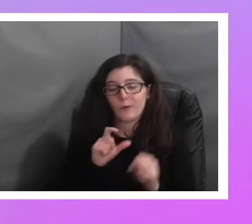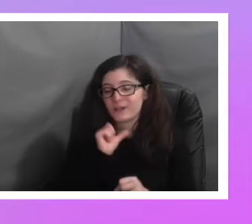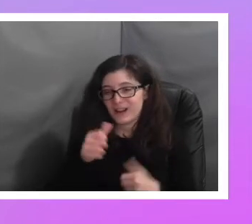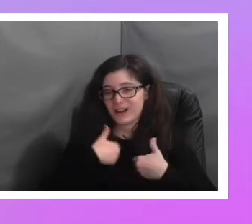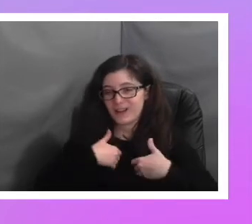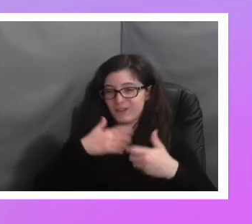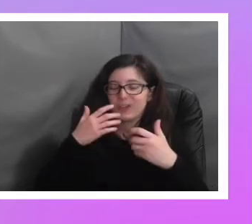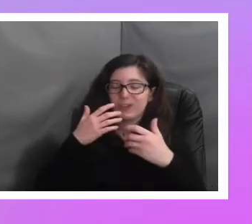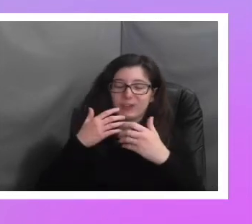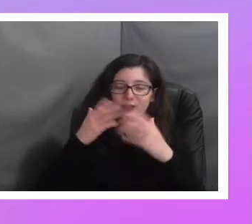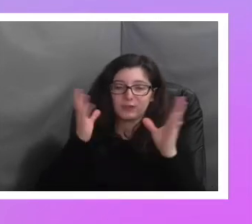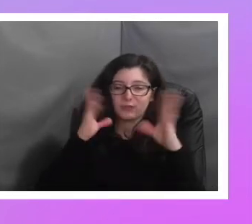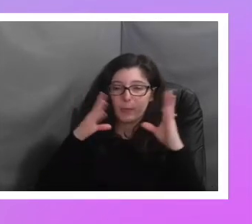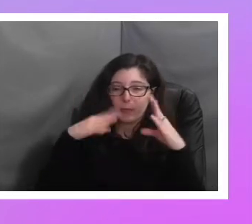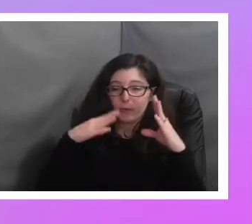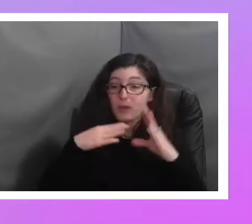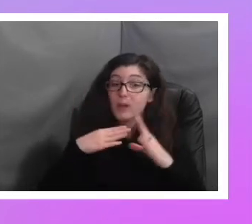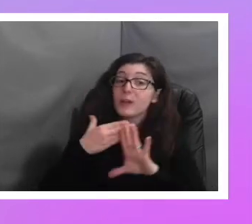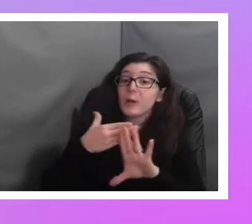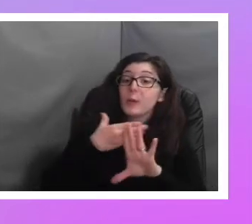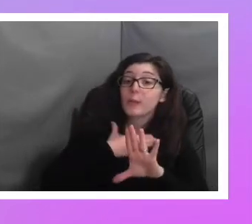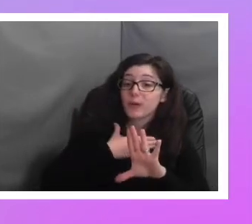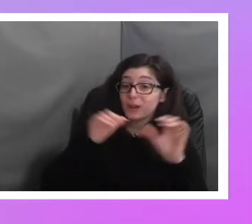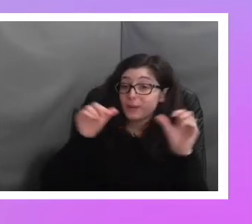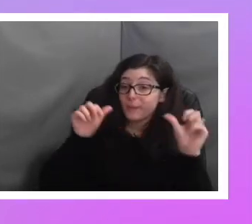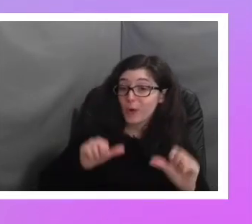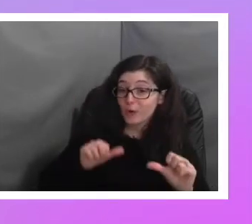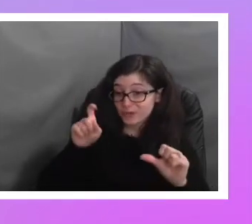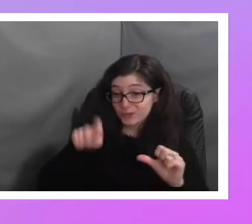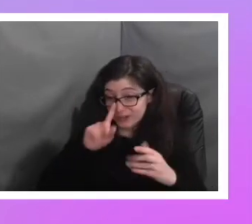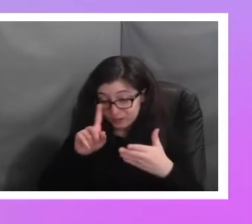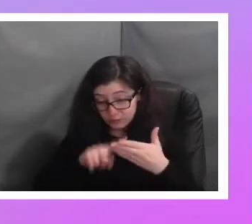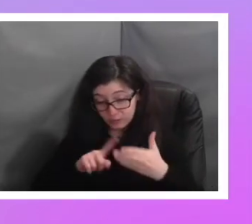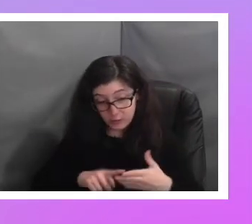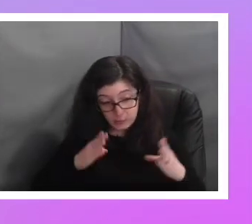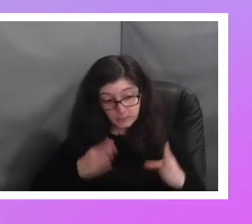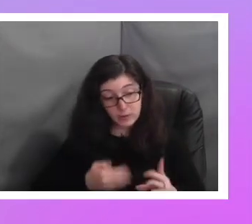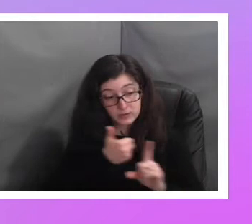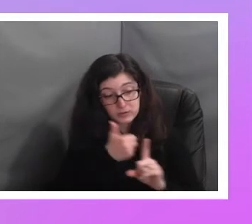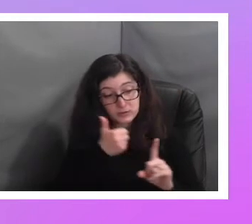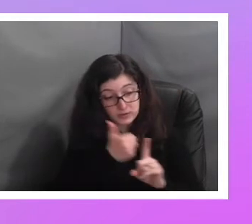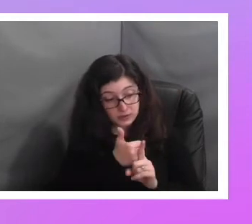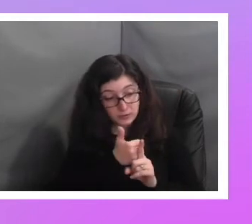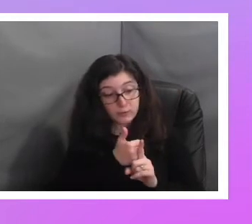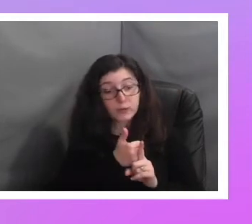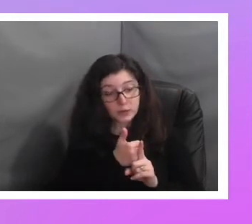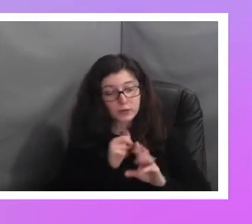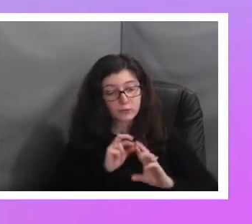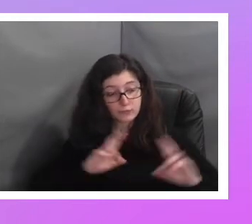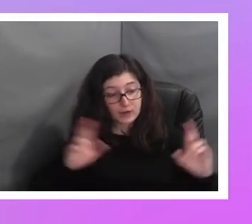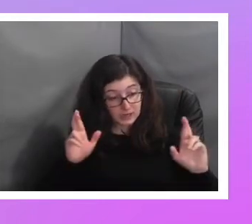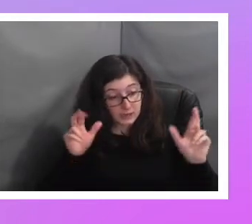I always recommend that the person who's about to post it certifies that they've checked it and it's accessible,